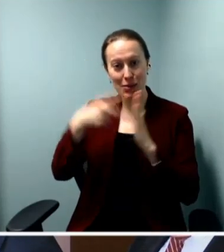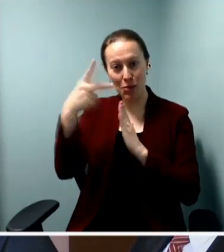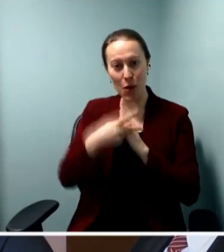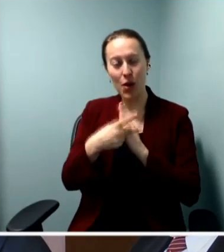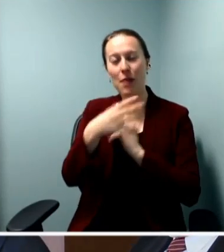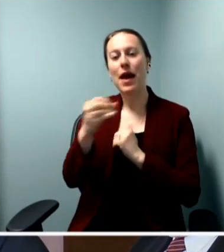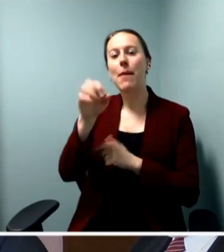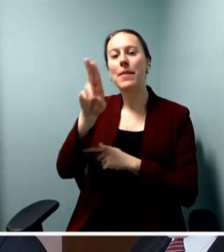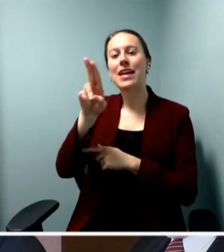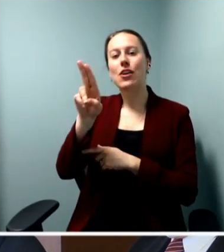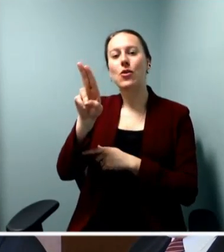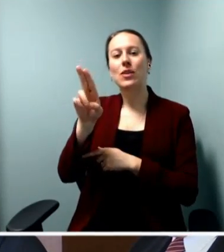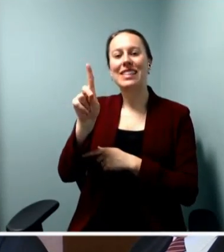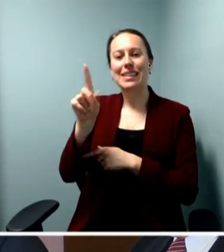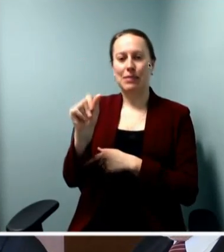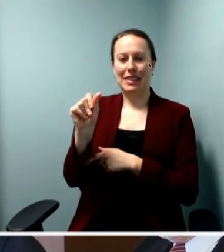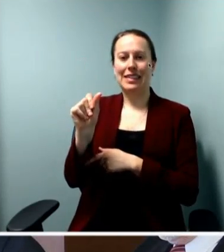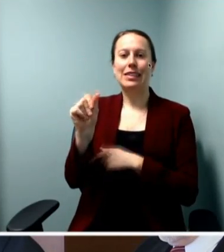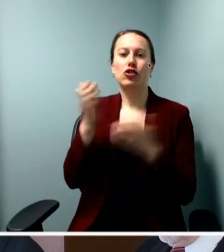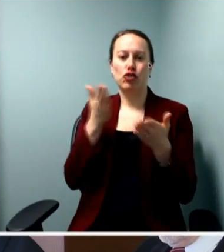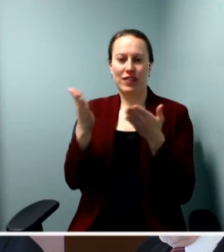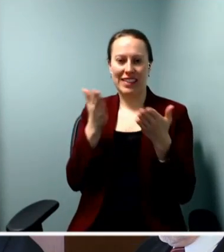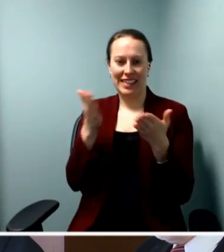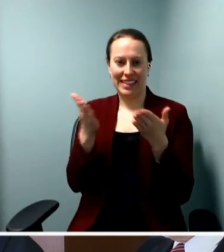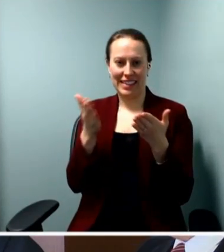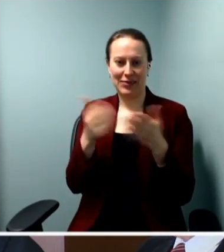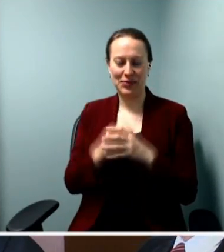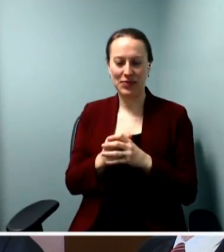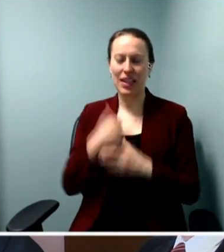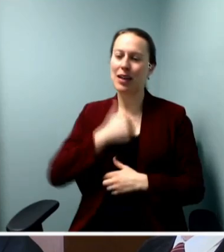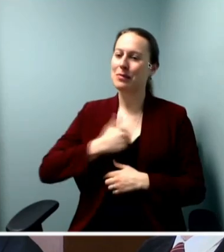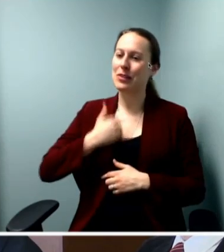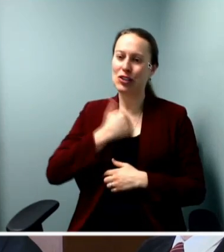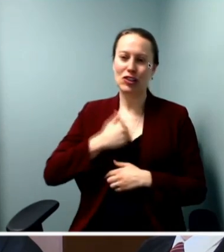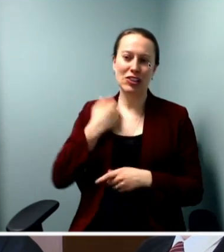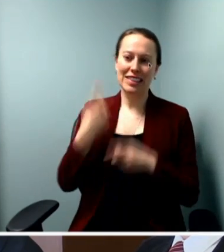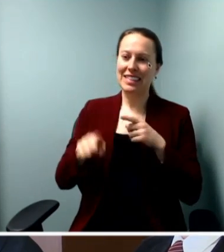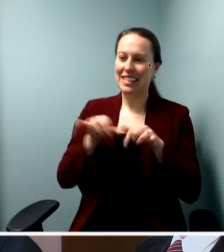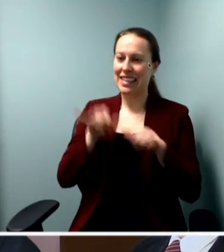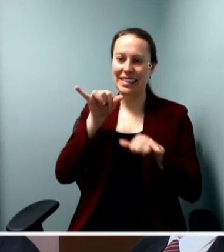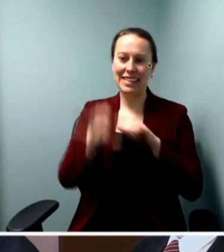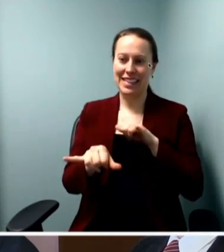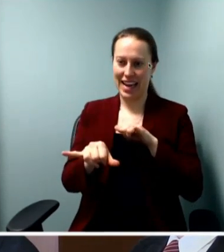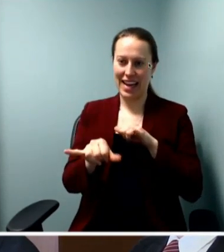I'm sorry I won't be able to stay for this symposium. It looks it's going to be great.